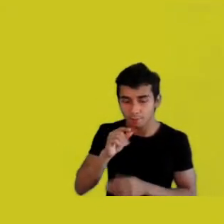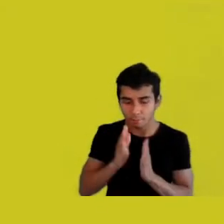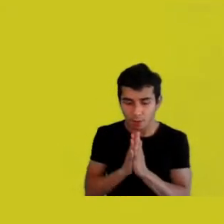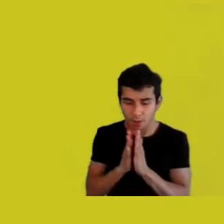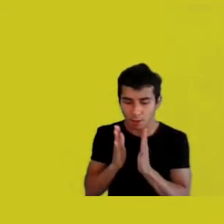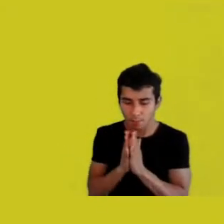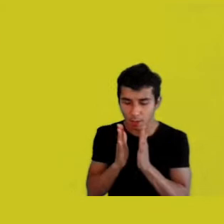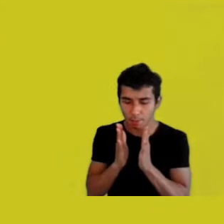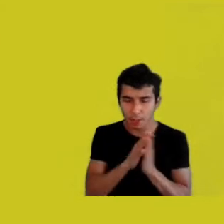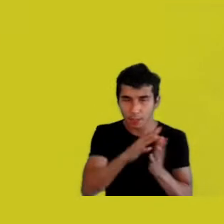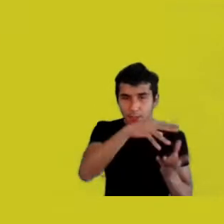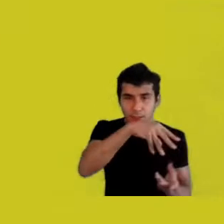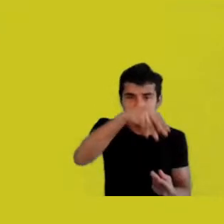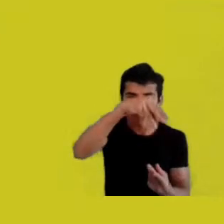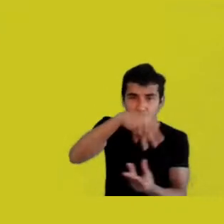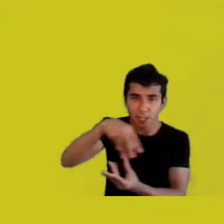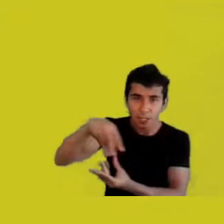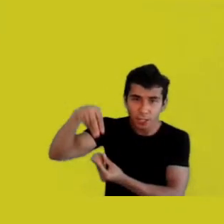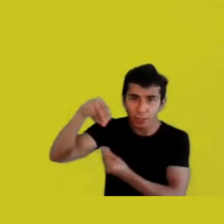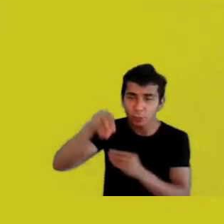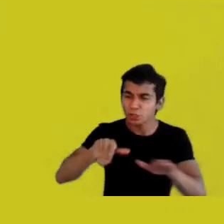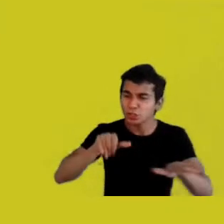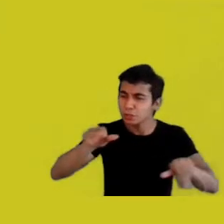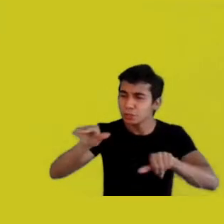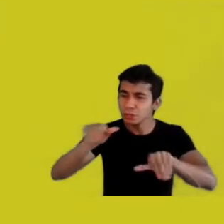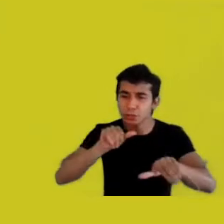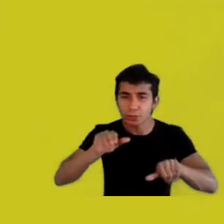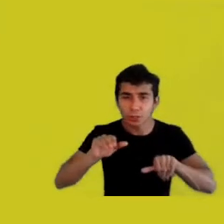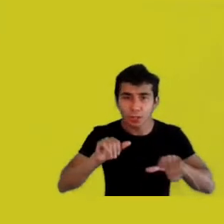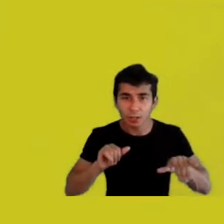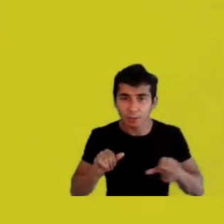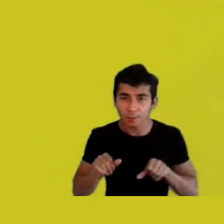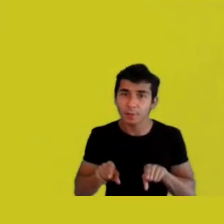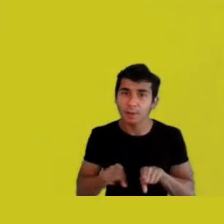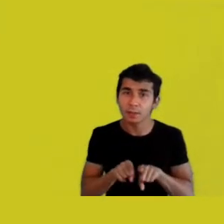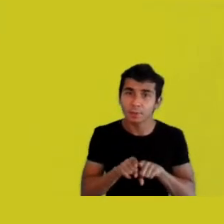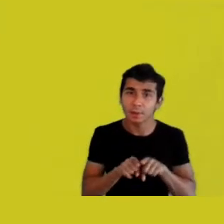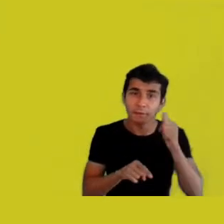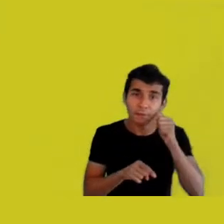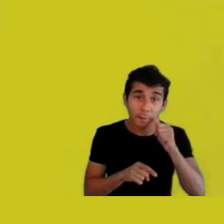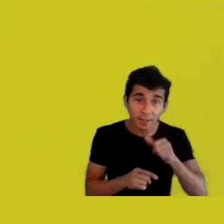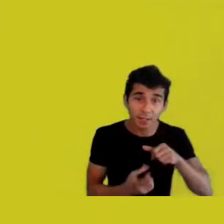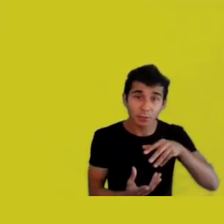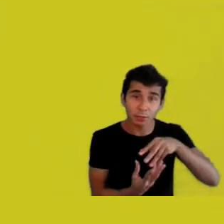which summon the Shoma to intervene through the shaman’s chants.